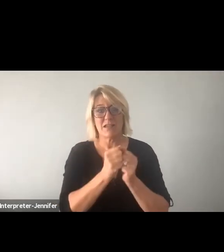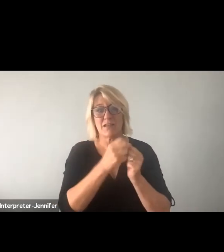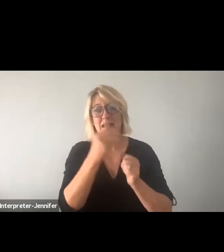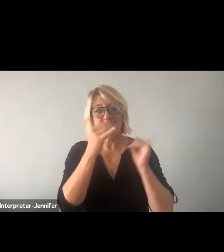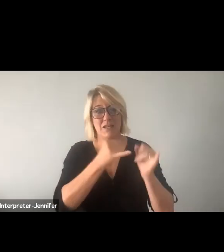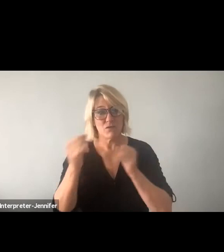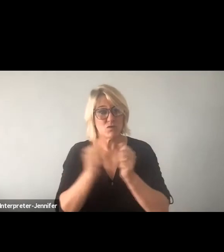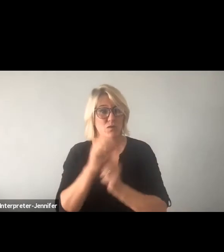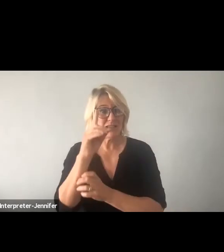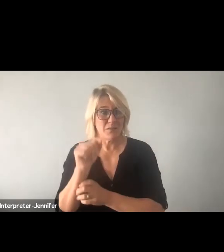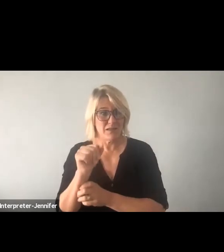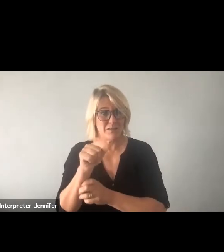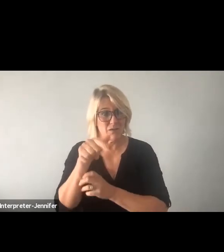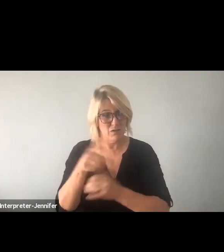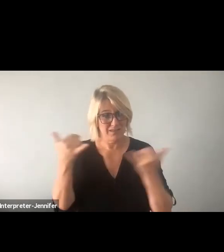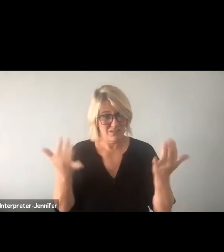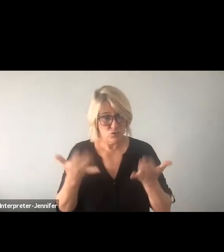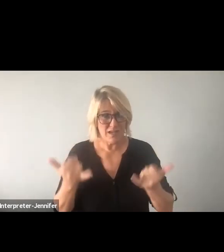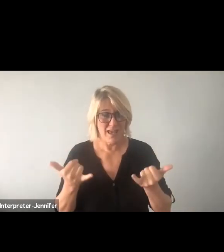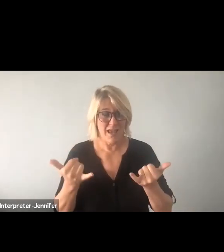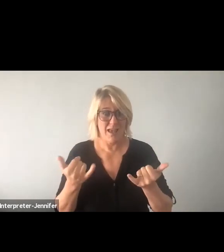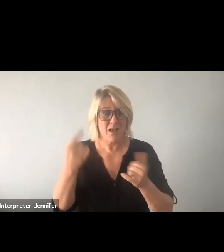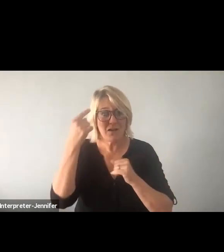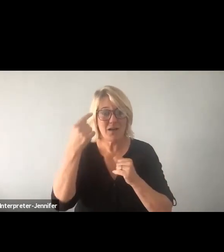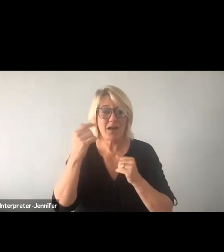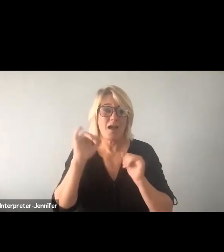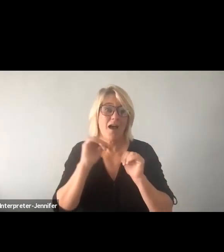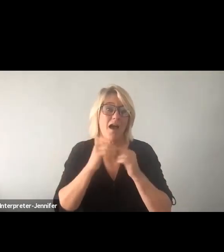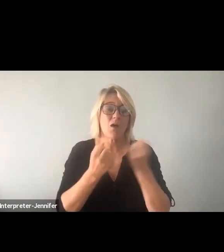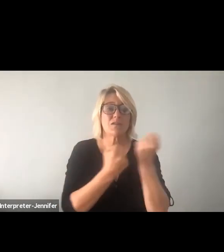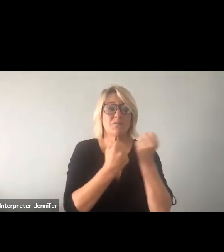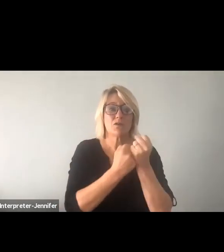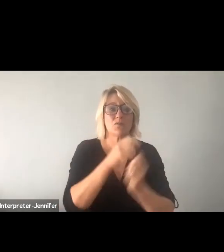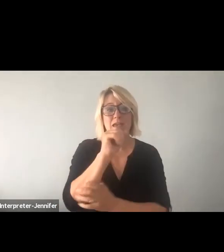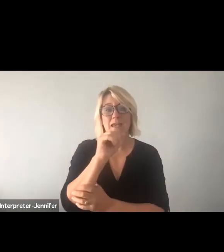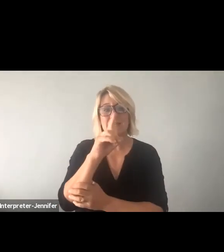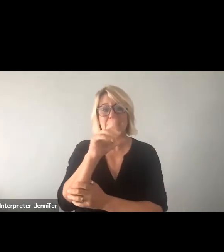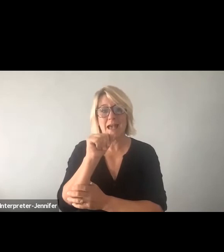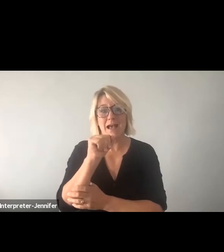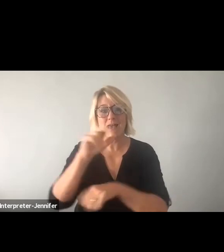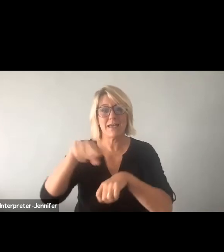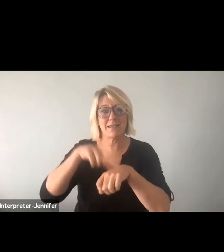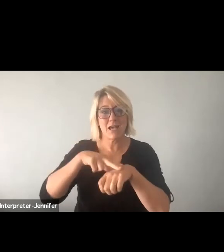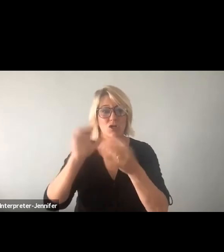little bit more information about COVID disabilities. This session is being brought to